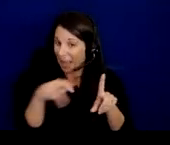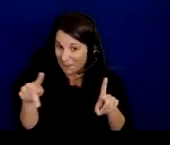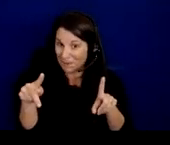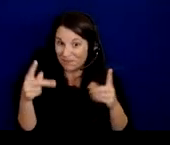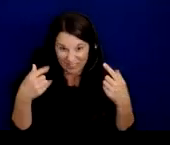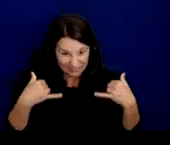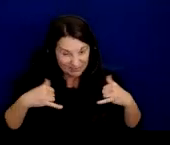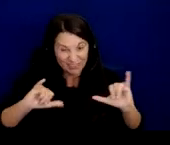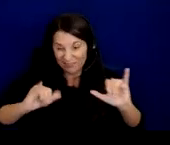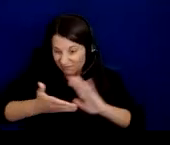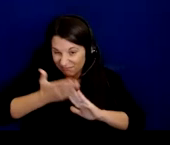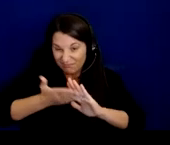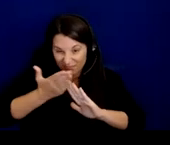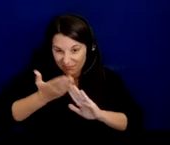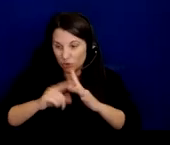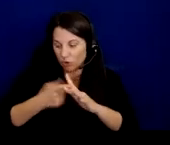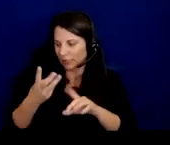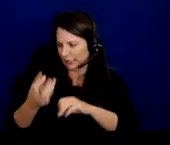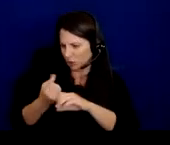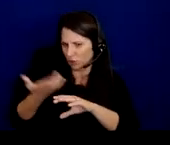many of those students have gone on and graduated from university